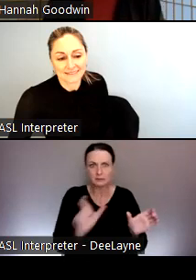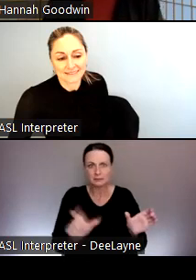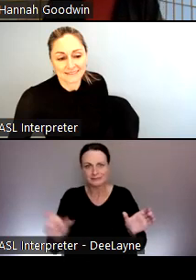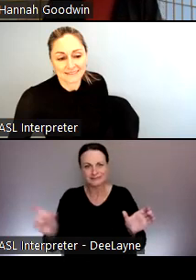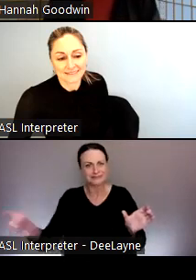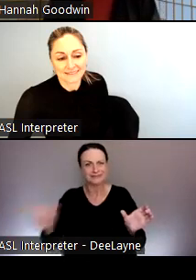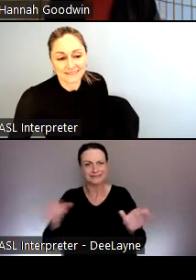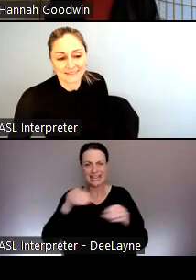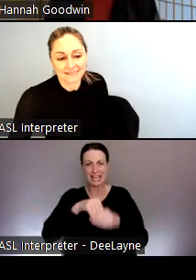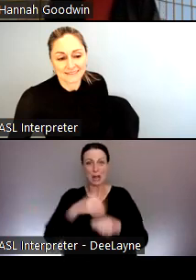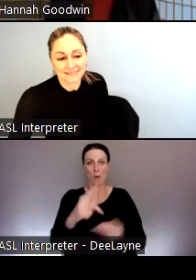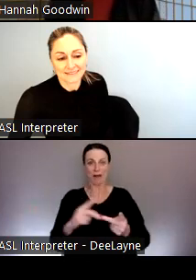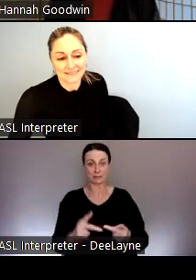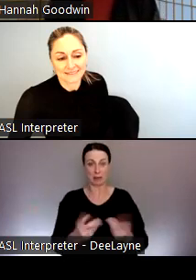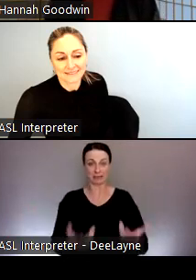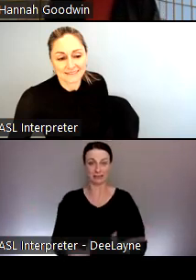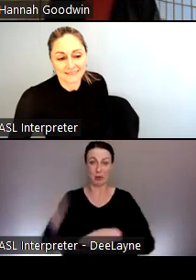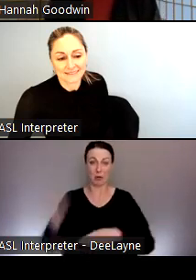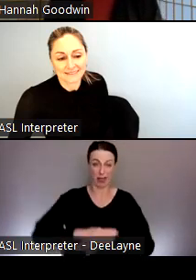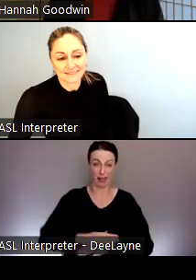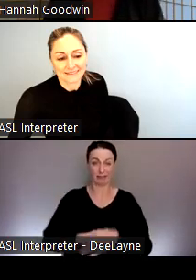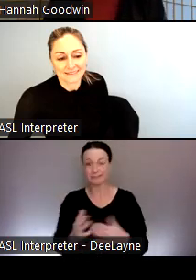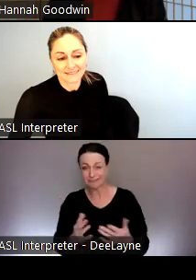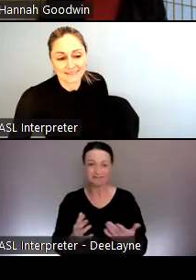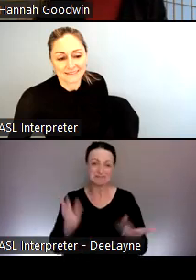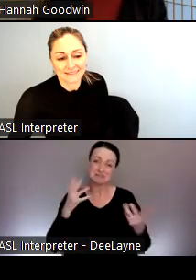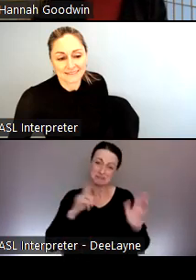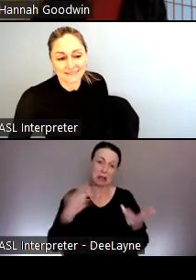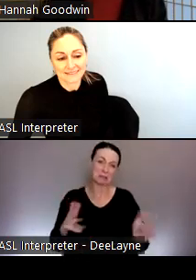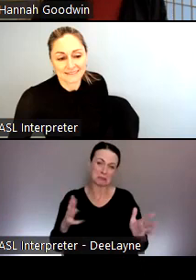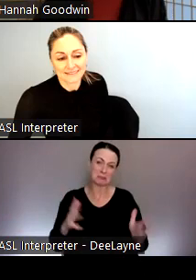So I think that's it for the different types of formats.